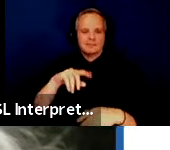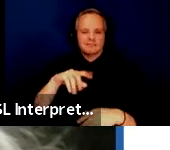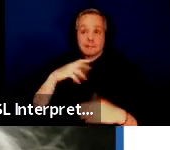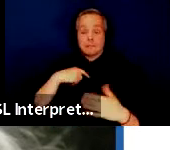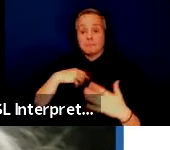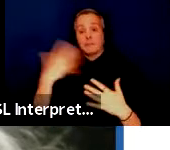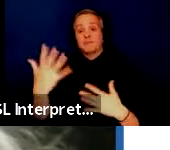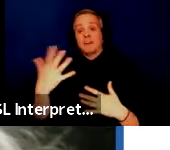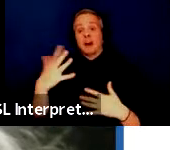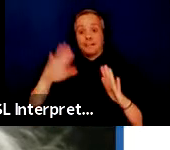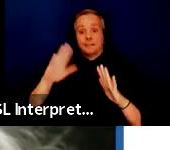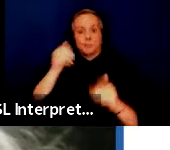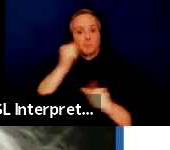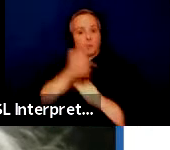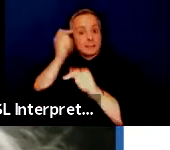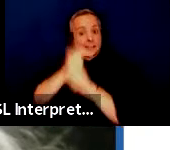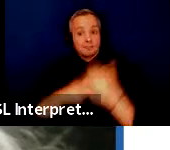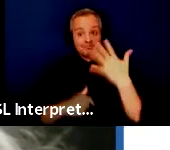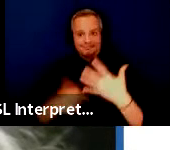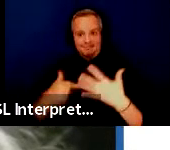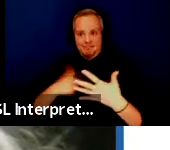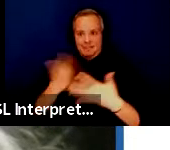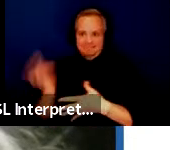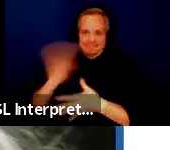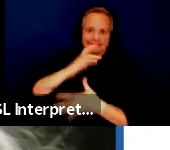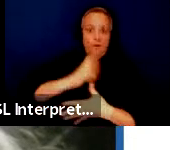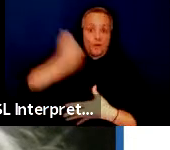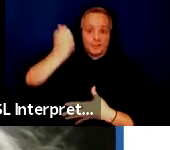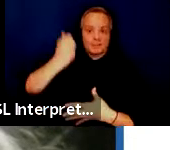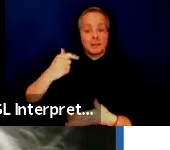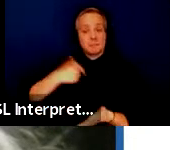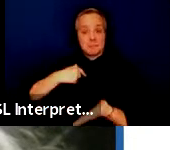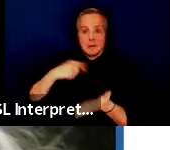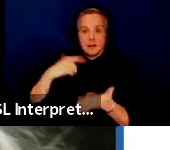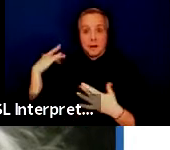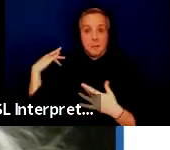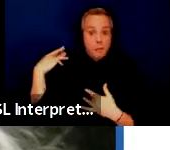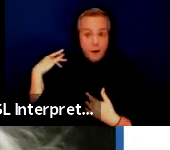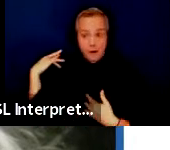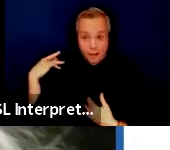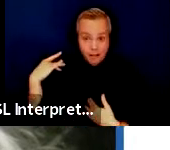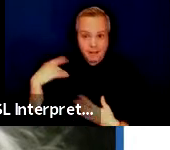I WAS A MODEL, A DANCER, AND THE MANAGER OF A TECHNICAL TEAM AT A